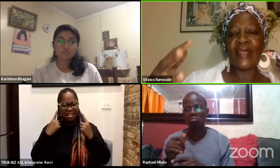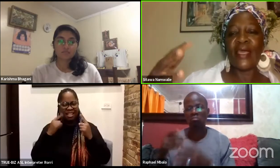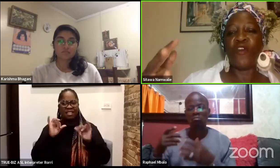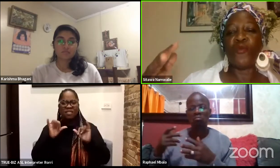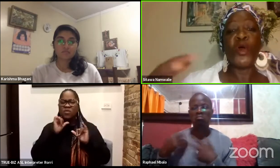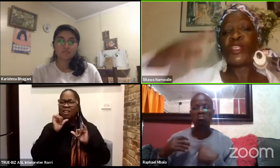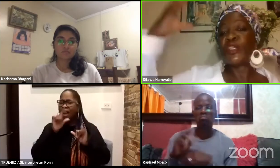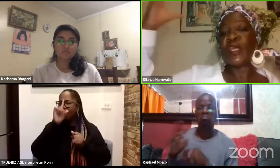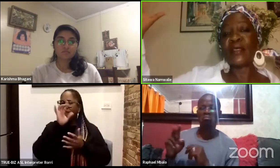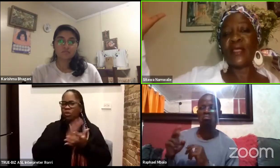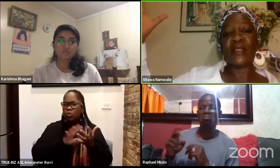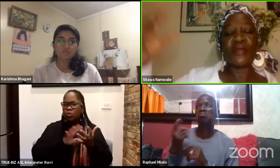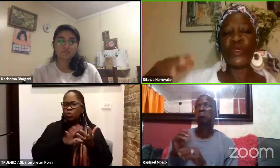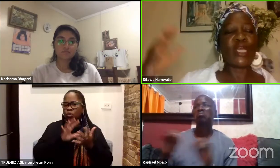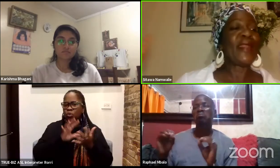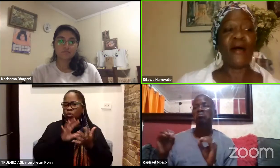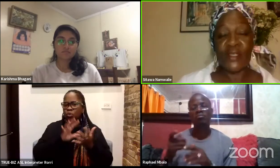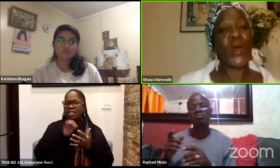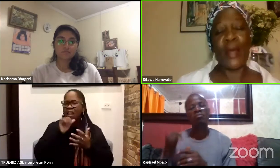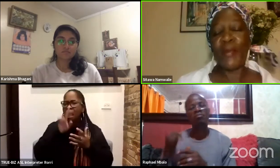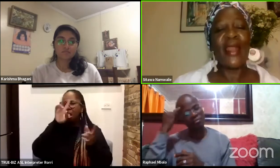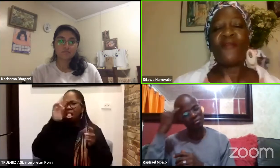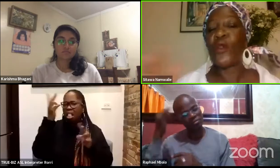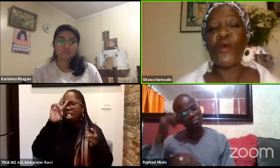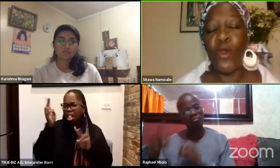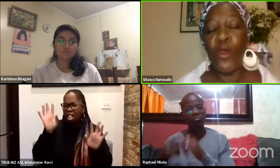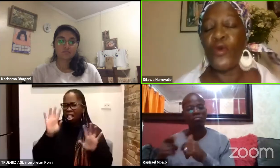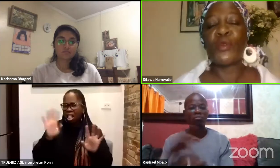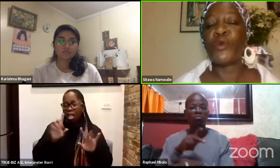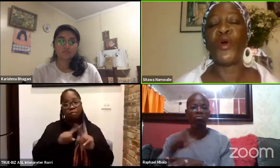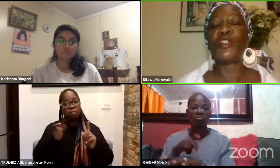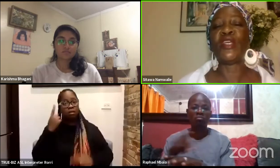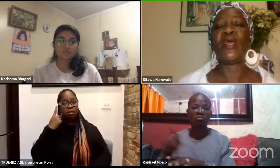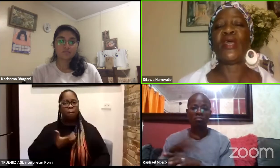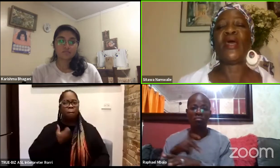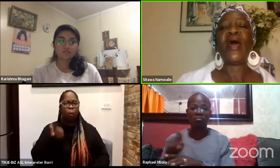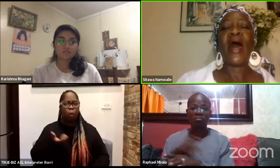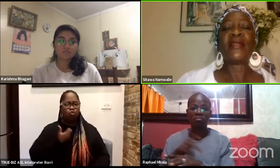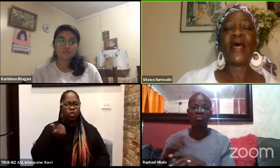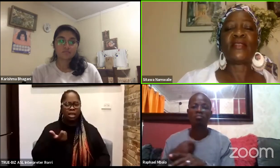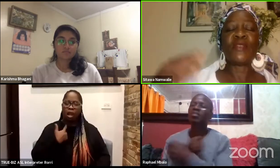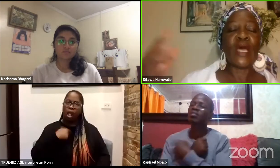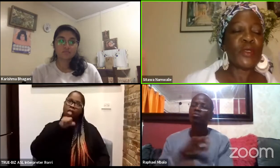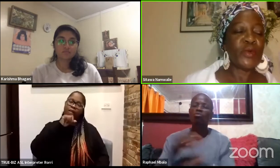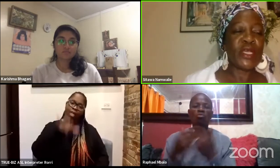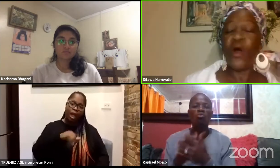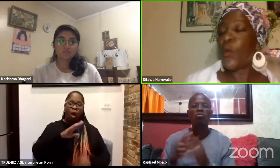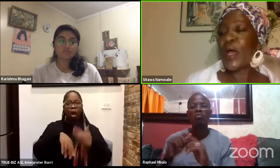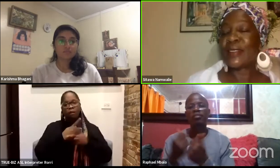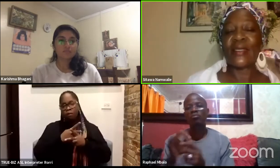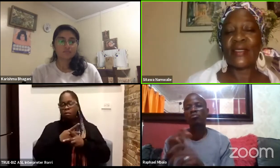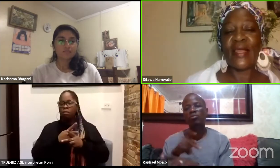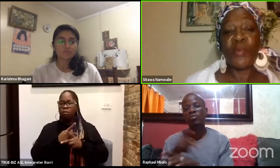The idea of poetry, which I love as well, I mean, I love all forms of poetry, and sometimes people say, "Oh we can't understand it."